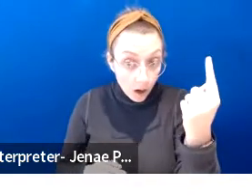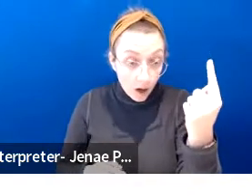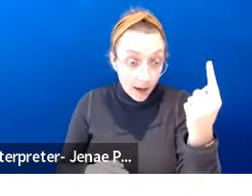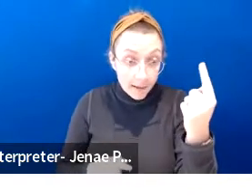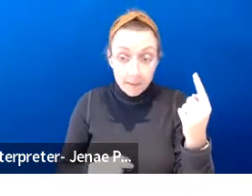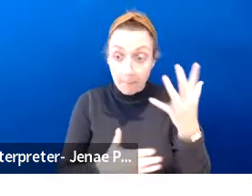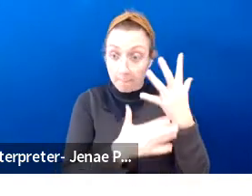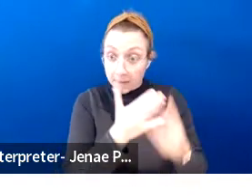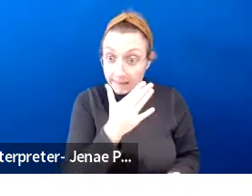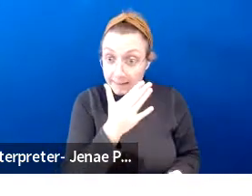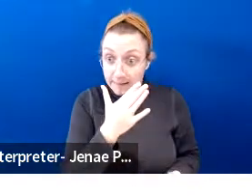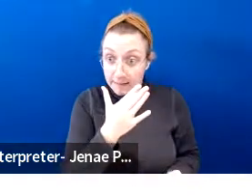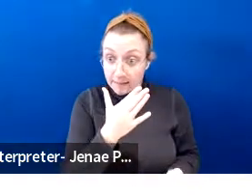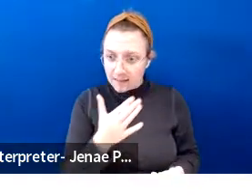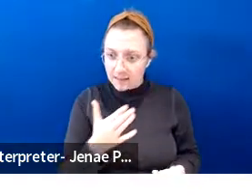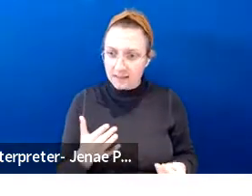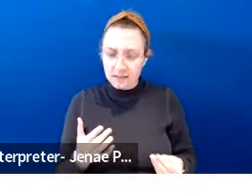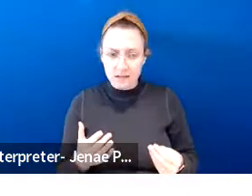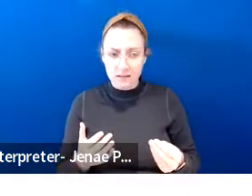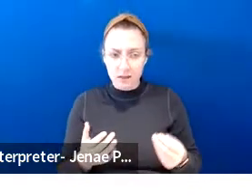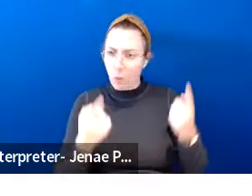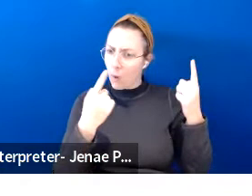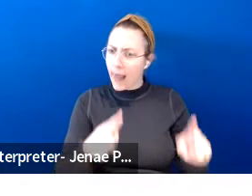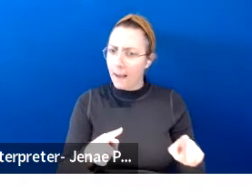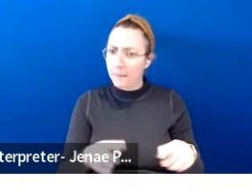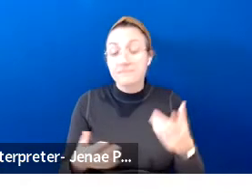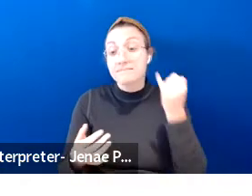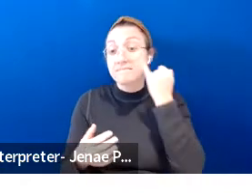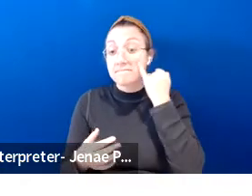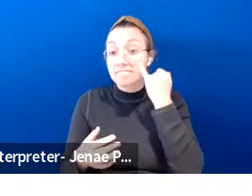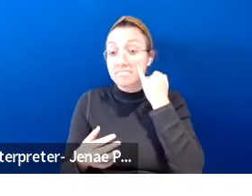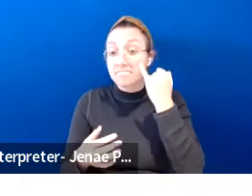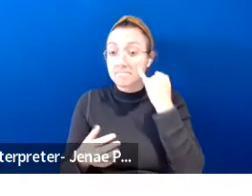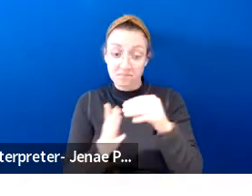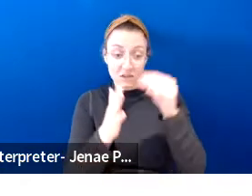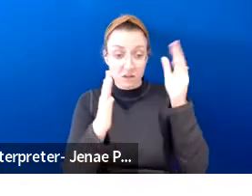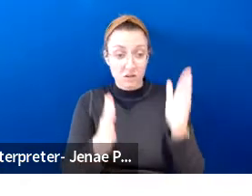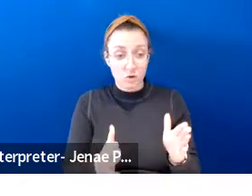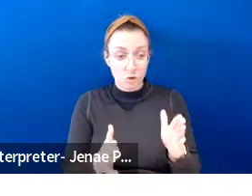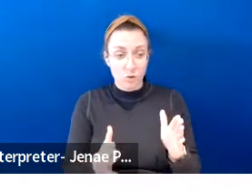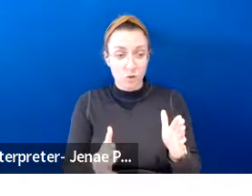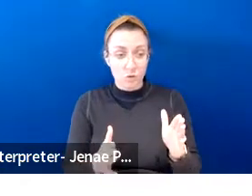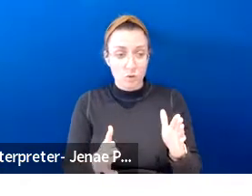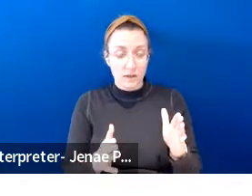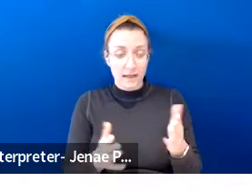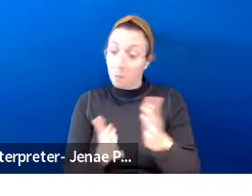What happens to that motivation if a student is not able to channel that motivation into a goal